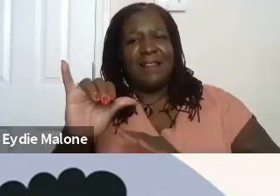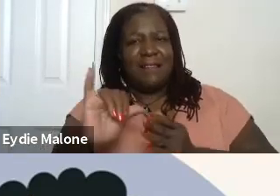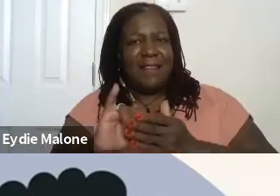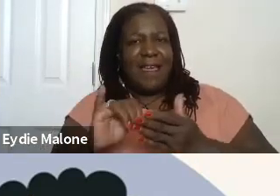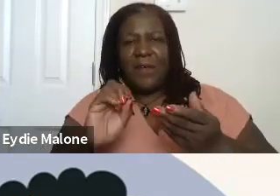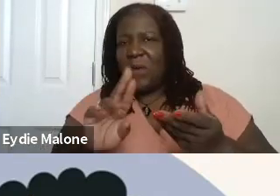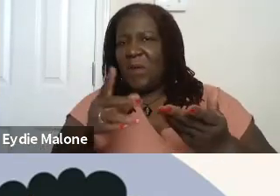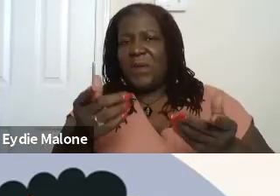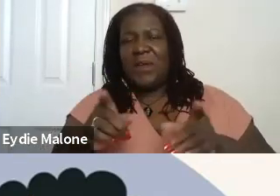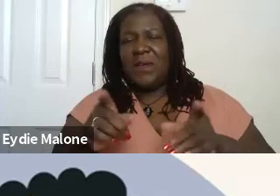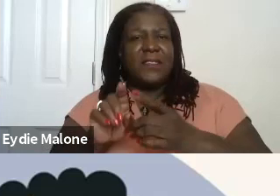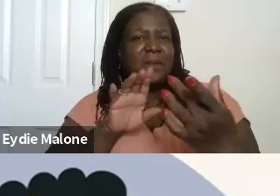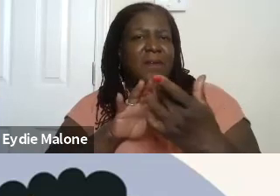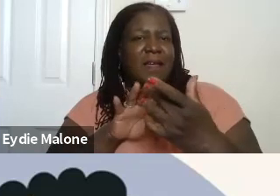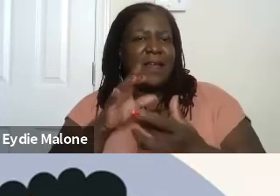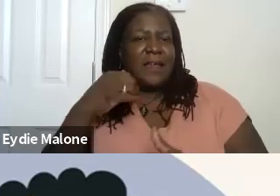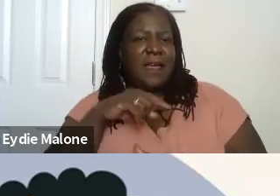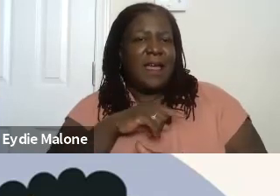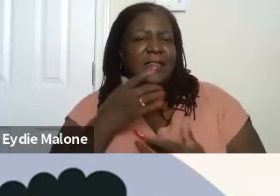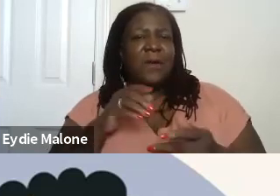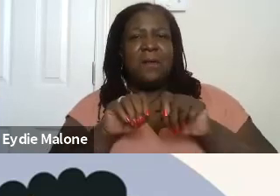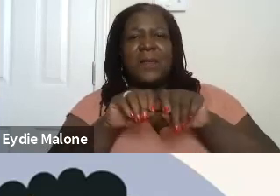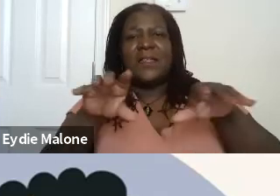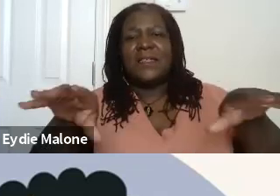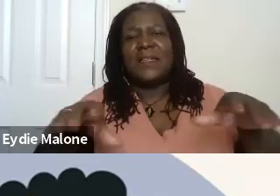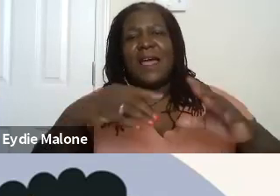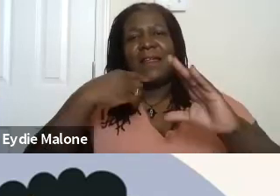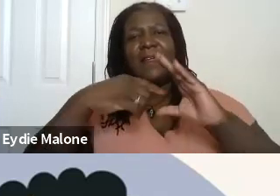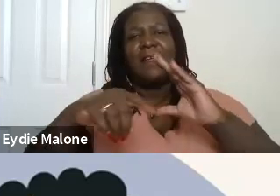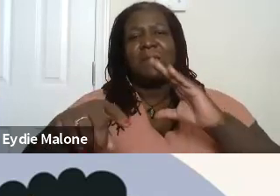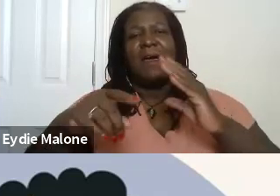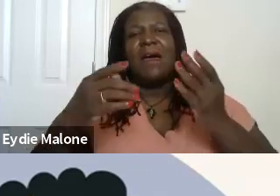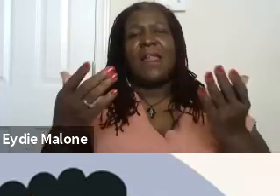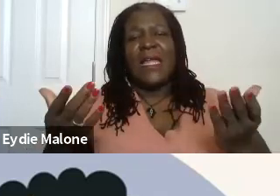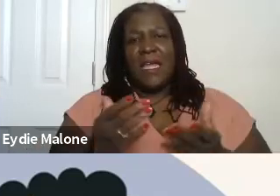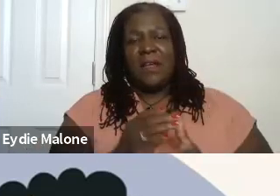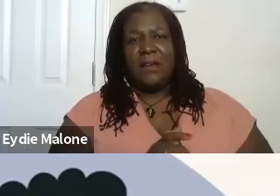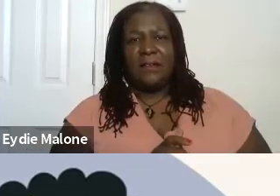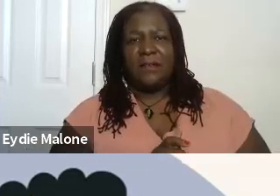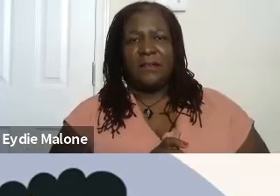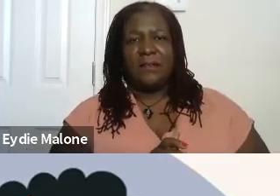you can also contact us. We will be sending out an email here after sometime after the